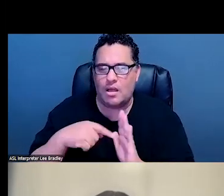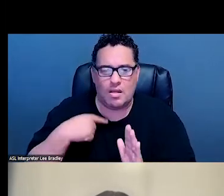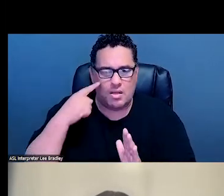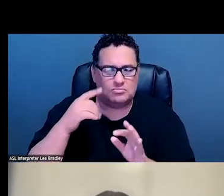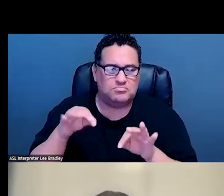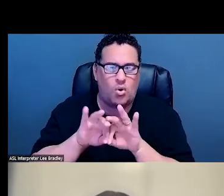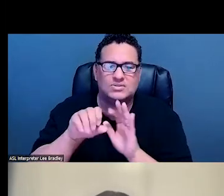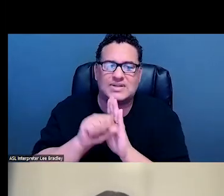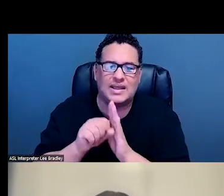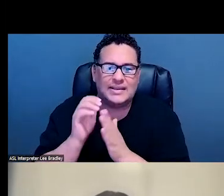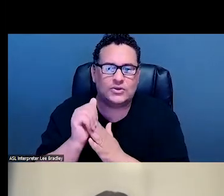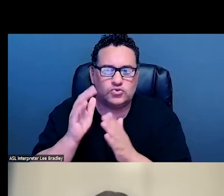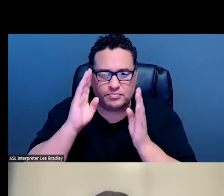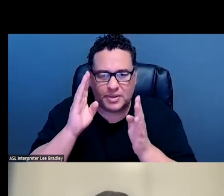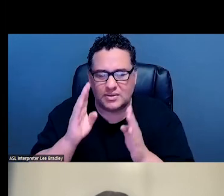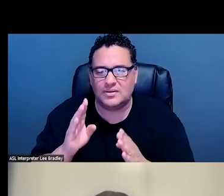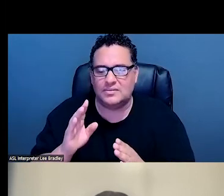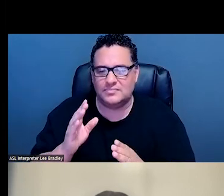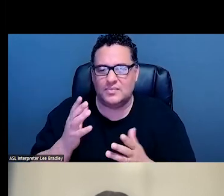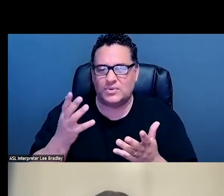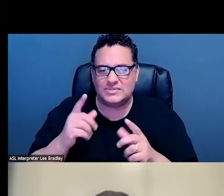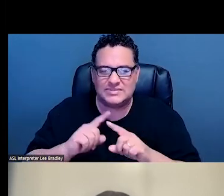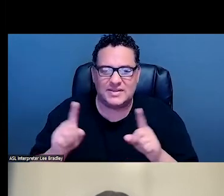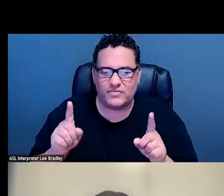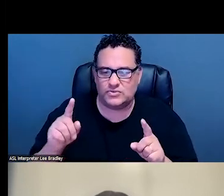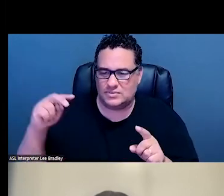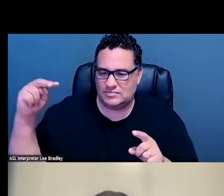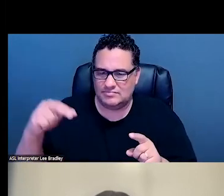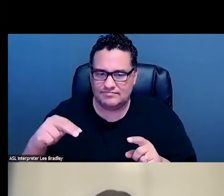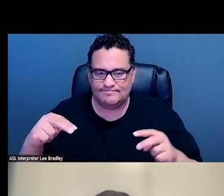SORT OF THE THIS DIFFERENCE IN TERMS OF LENS AND HOW IT IS GOING TO TAKE CREATIVE THINKING.